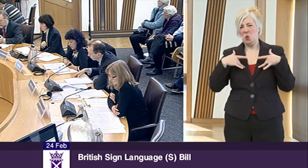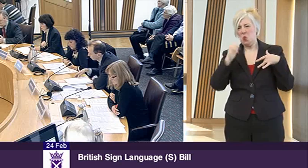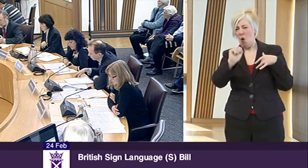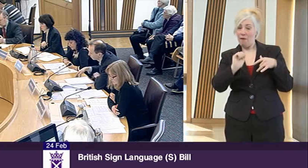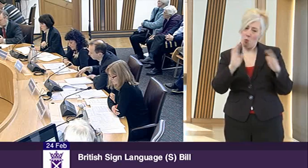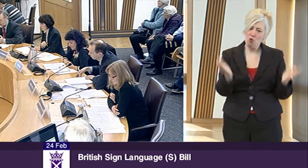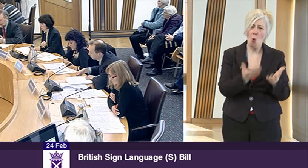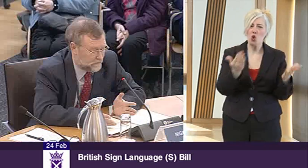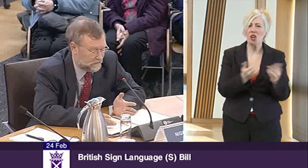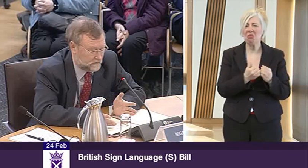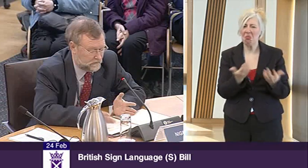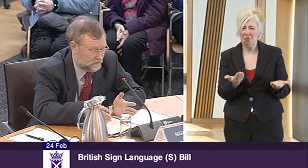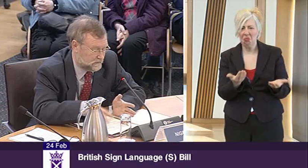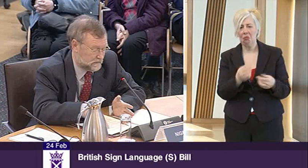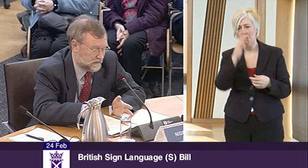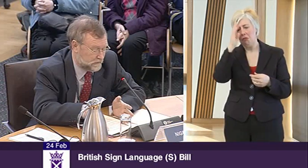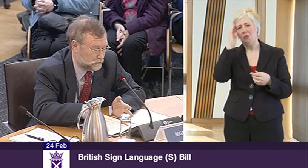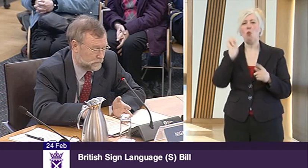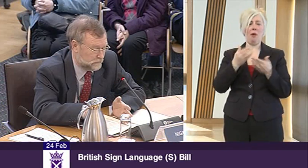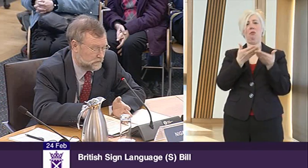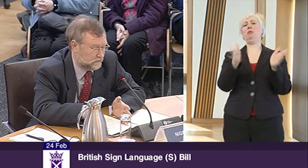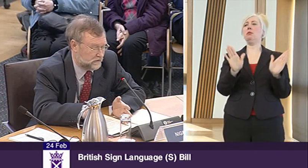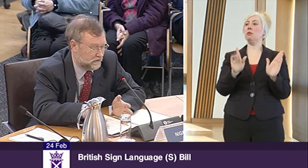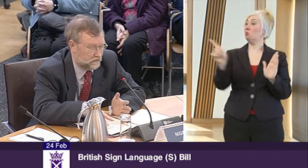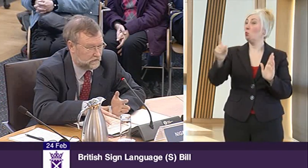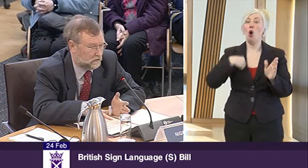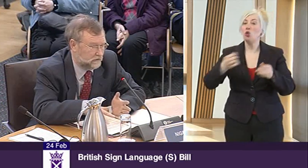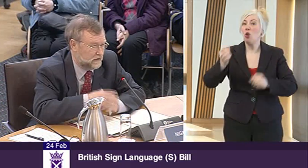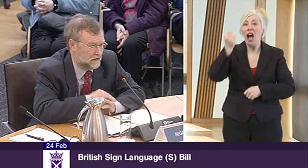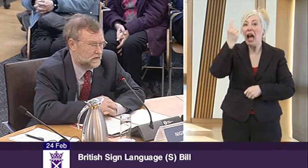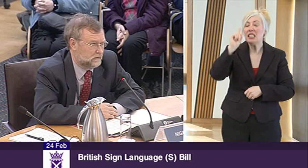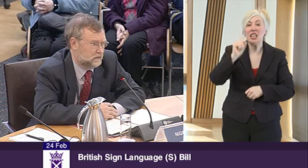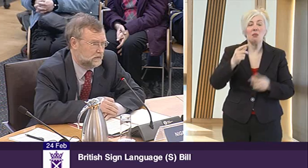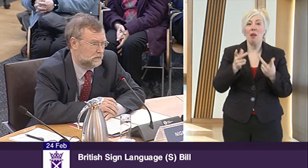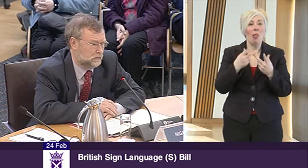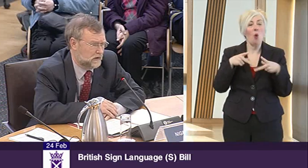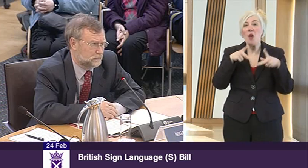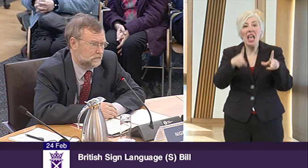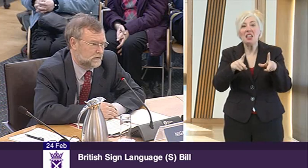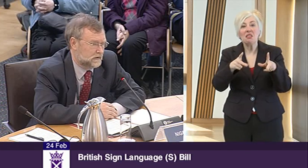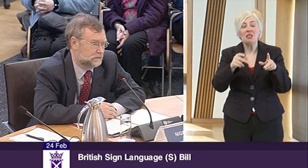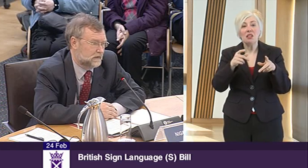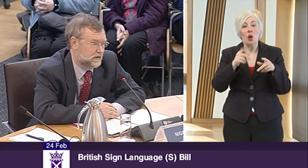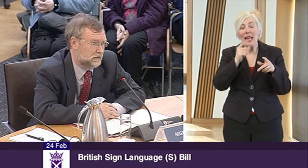Nigel Firth: I would be happy to hear what you suggest as an alternative to that definition.